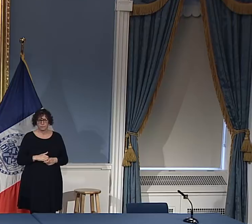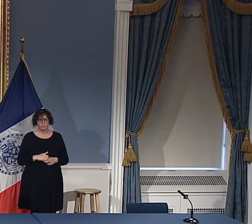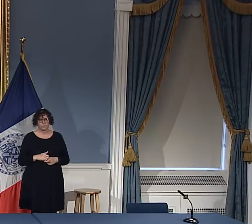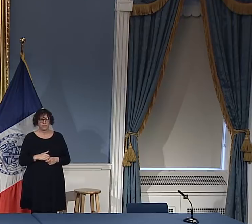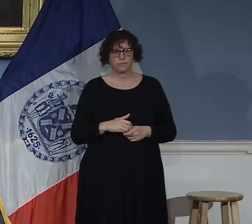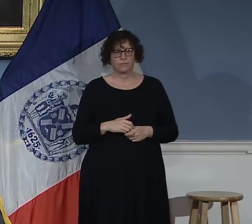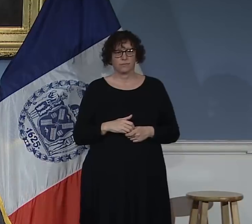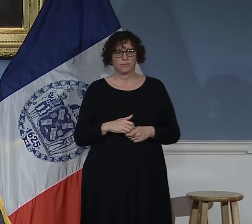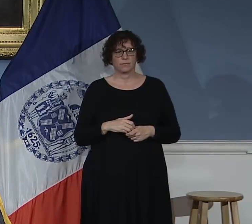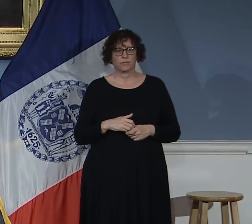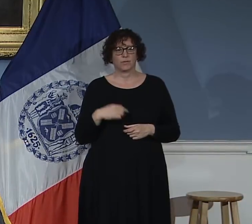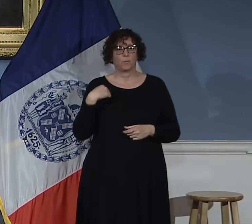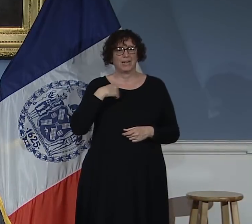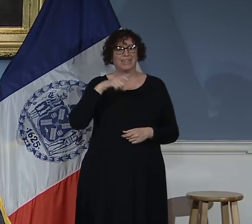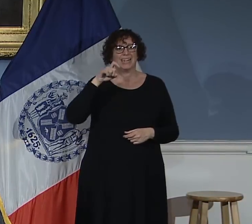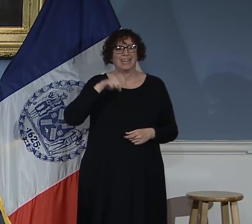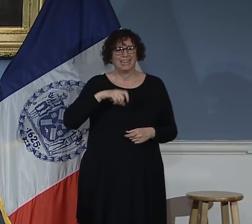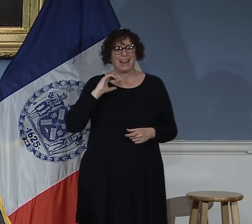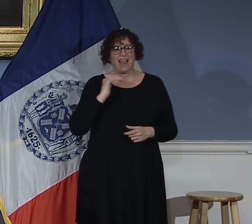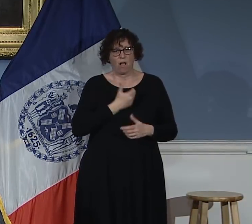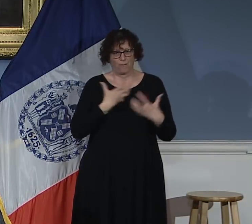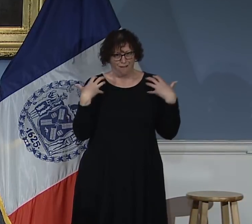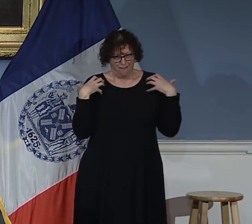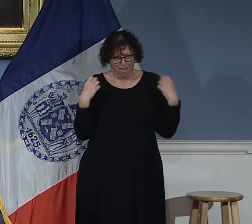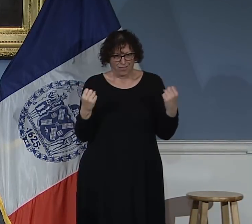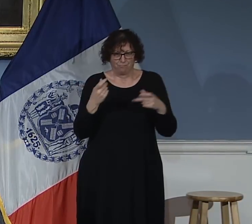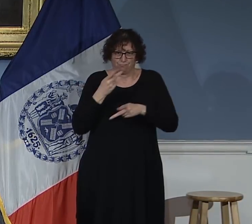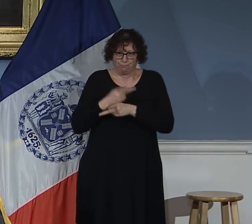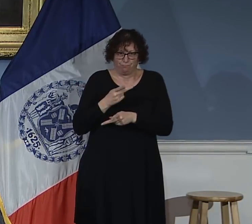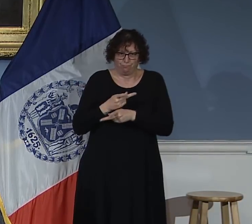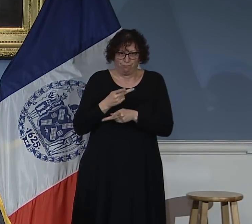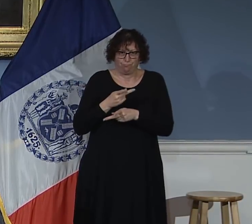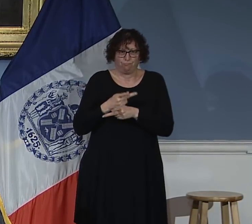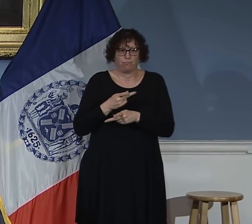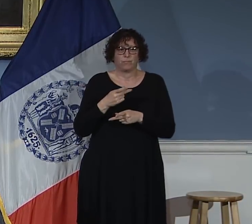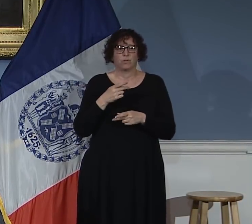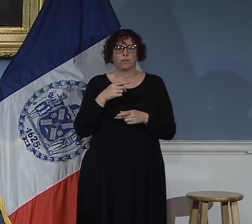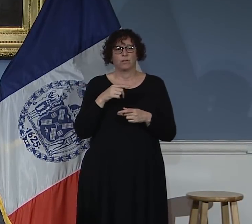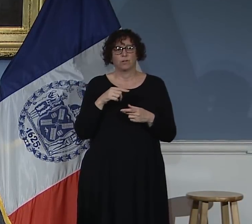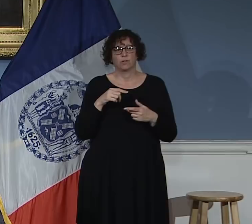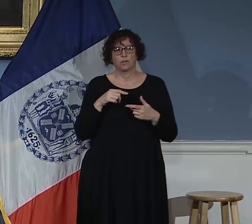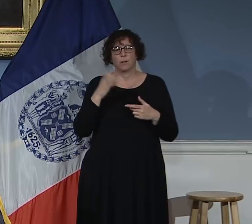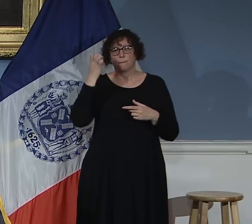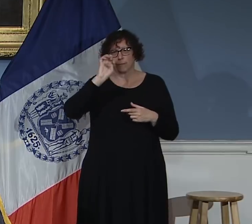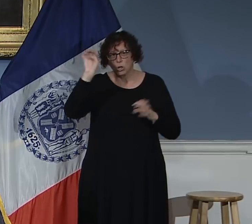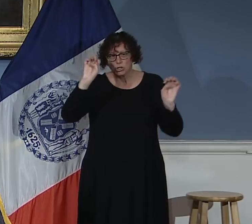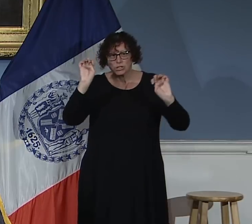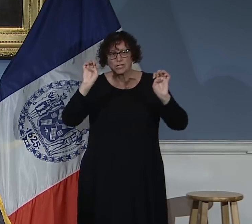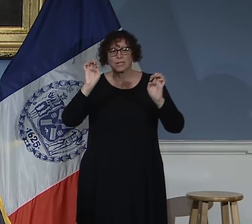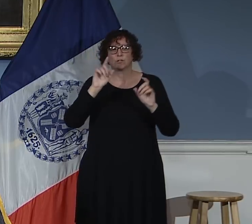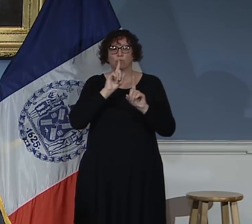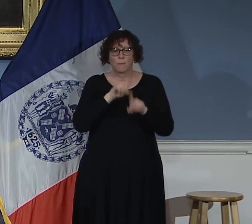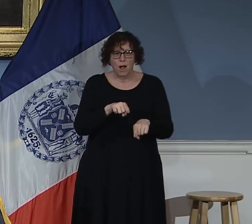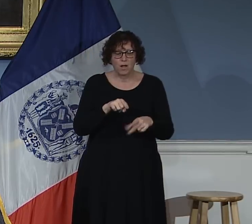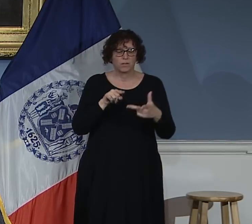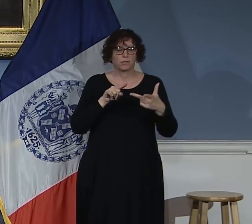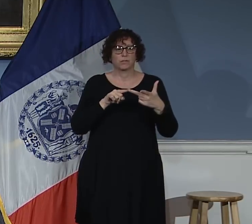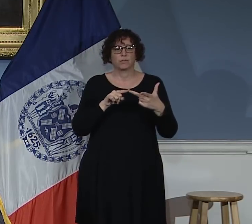ARE IN THE ROLE OF ENFORCGIN A LOT OF THESE NEW REQUIREMENTS. WE NEED OUR FIRST RESPONDERS. WE NEED OUR